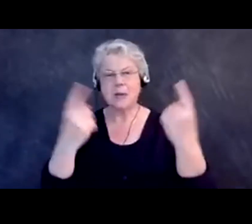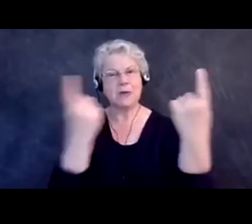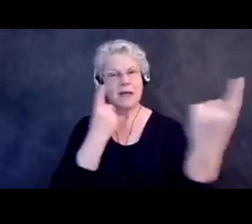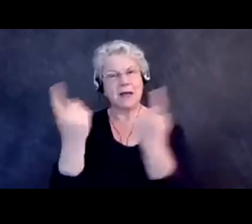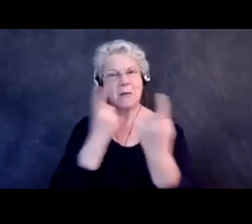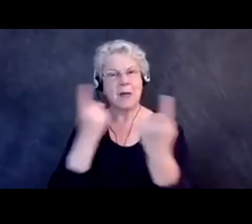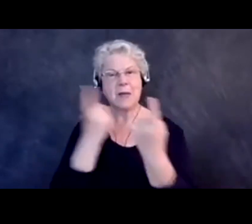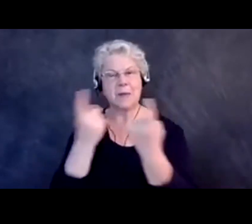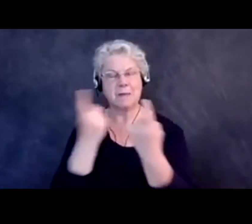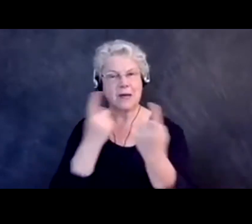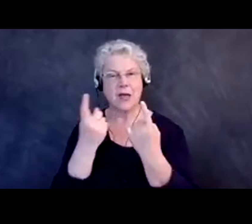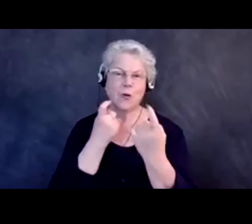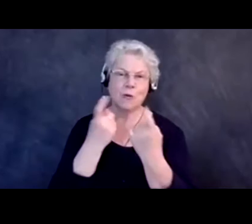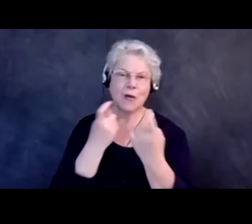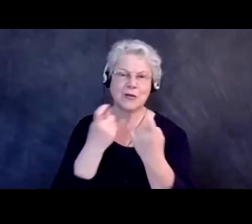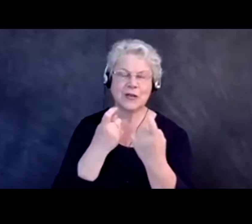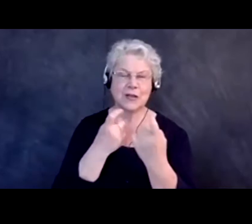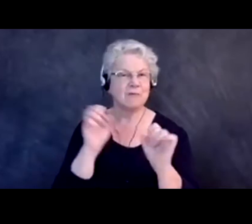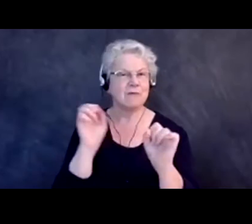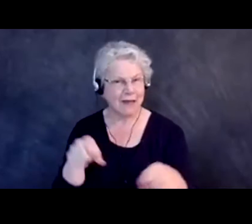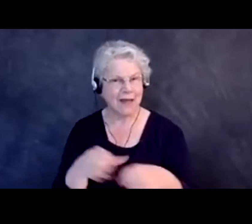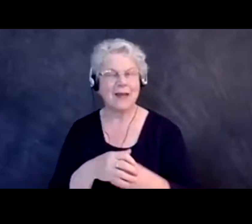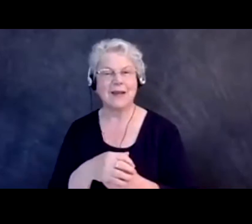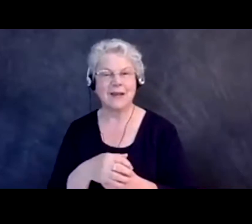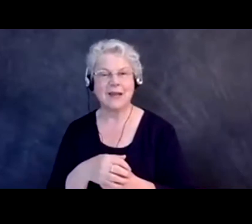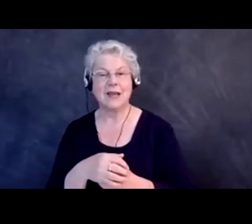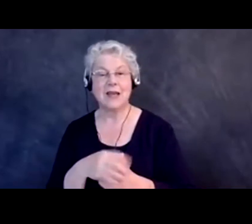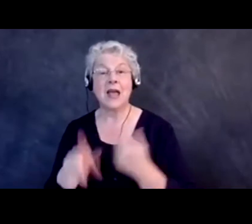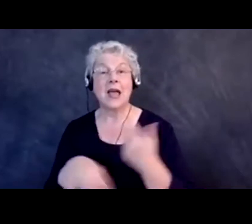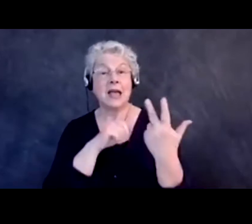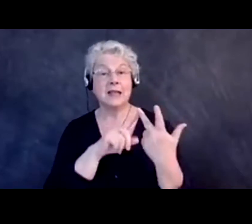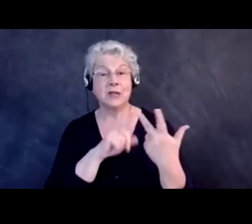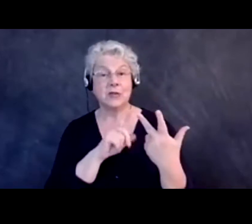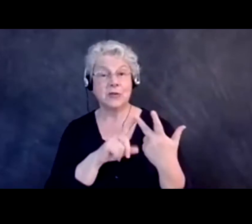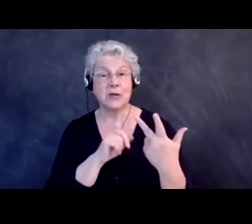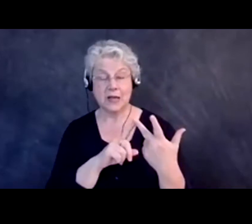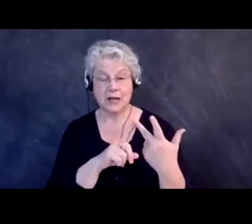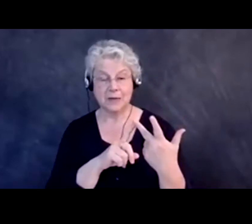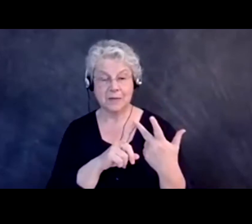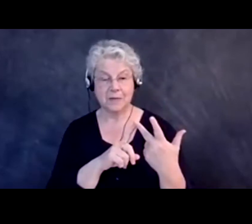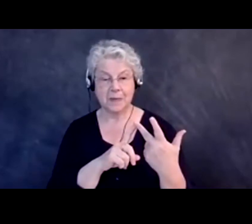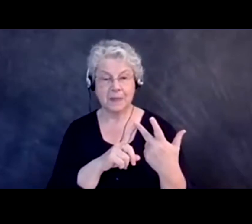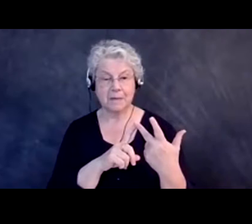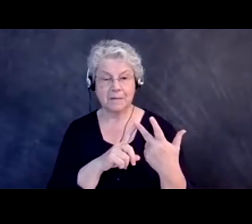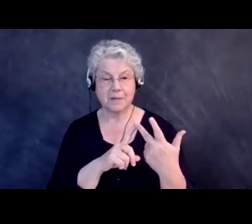answer a democracy question or something; and then number three would be to review where you were,